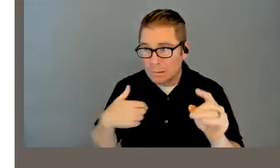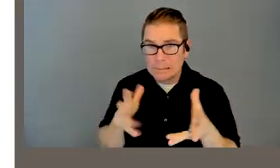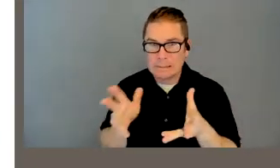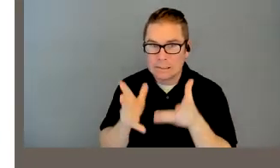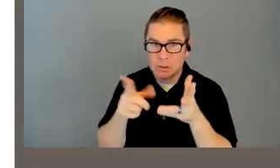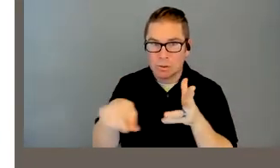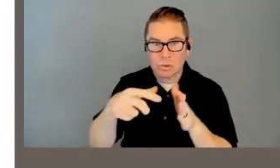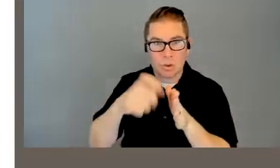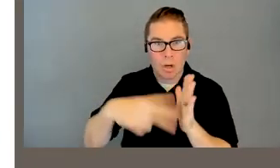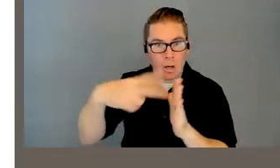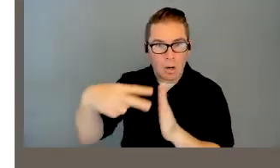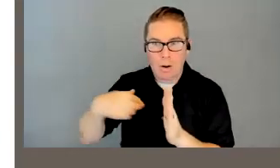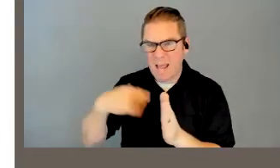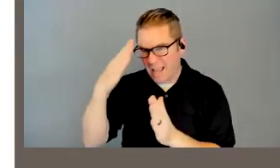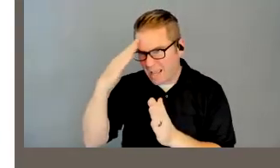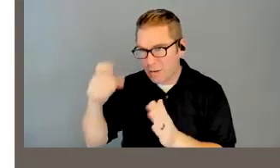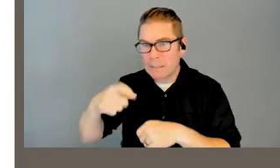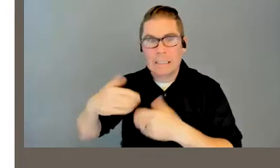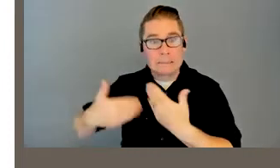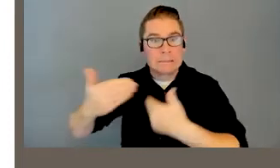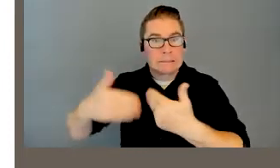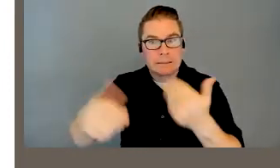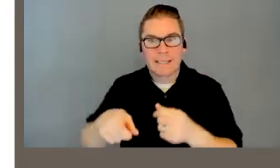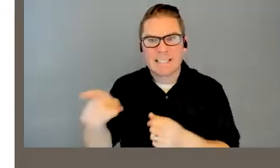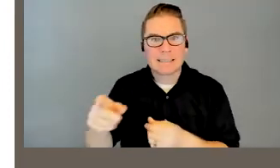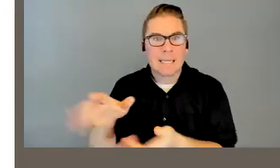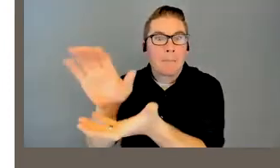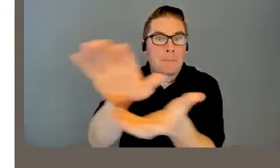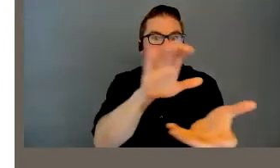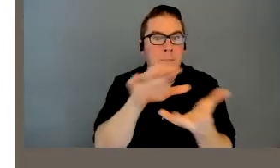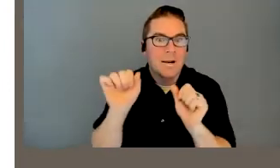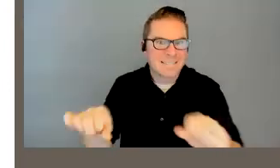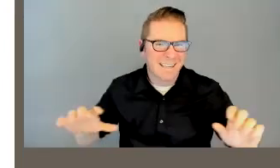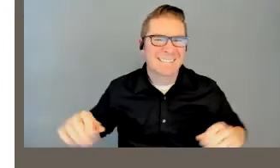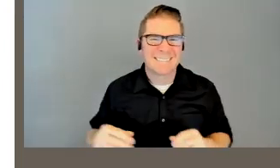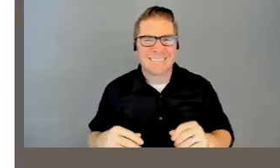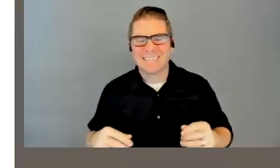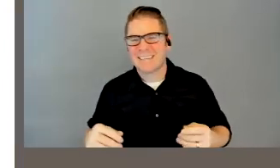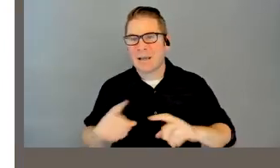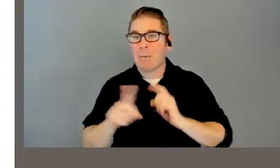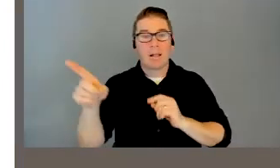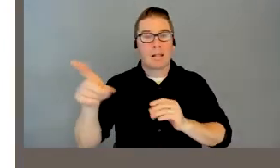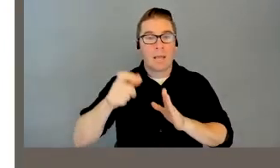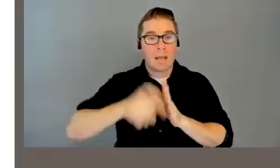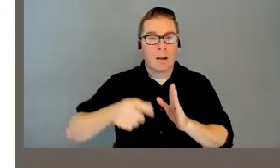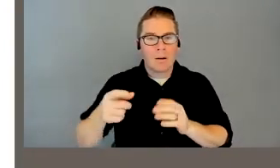one has to go move along a little bit so she can give away her prizes. So this article the one that I took out